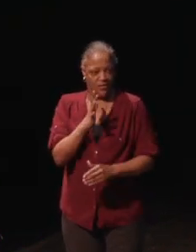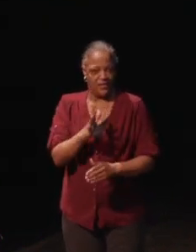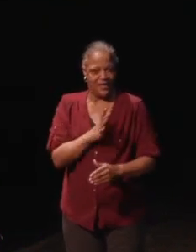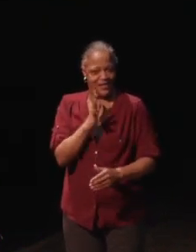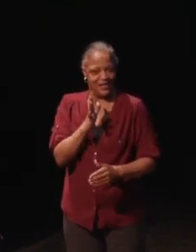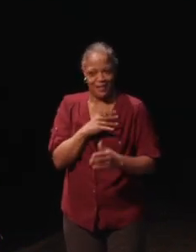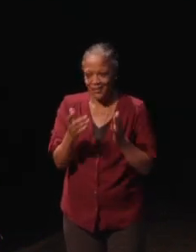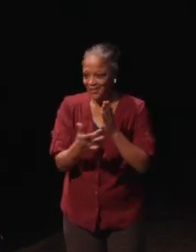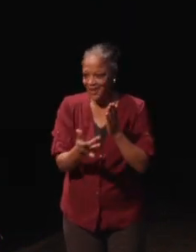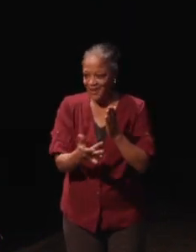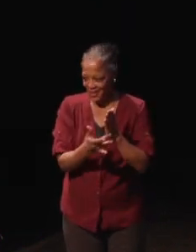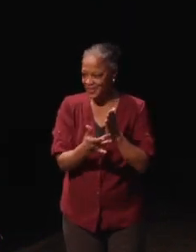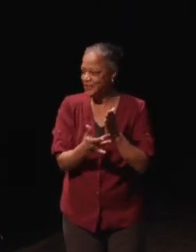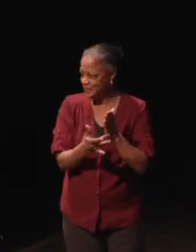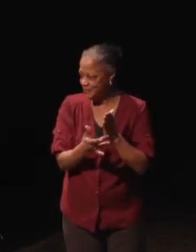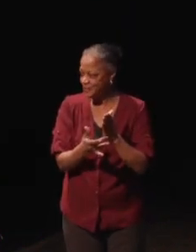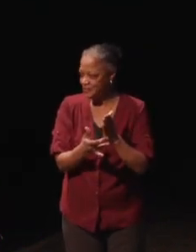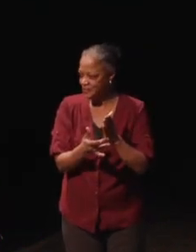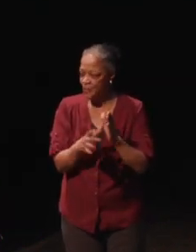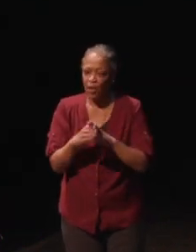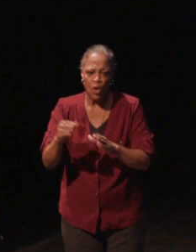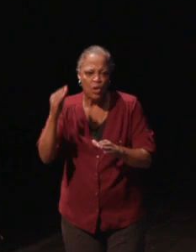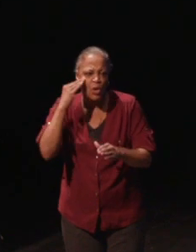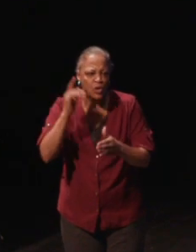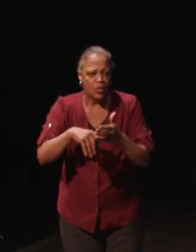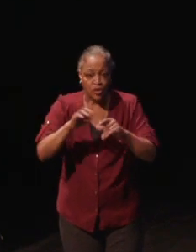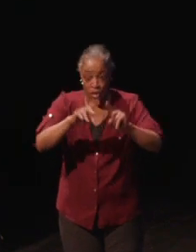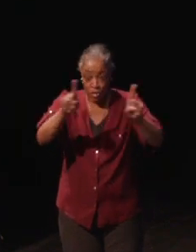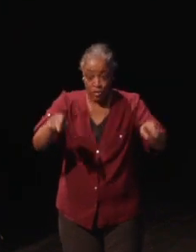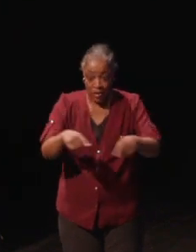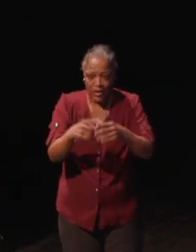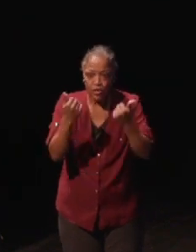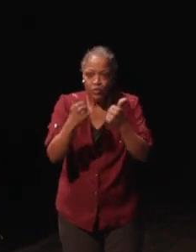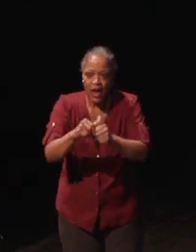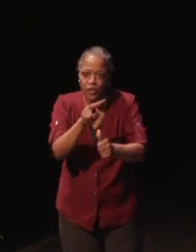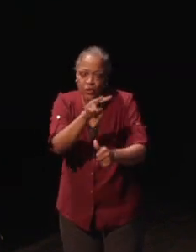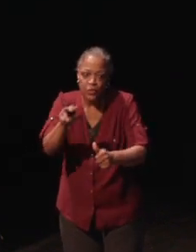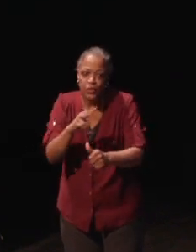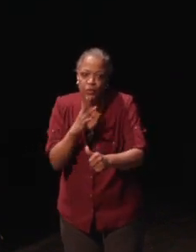technology that knows what's on your screen and tries to read it to you.